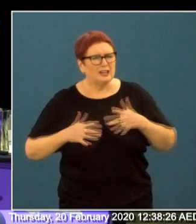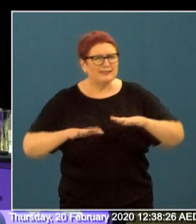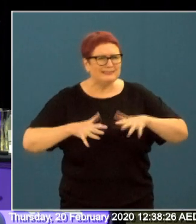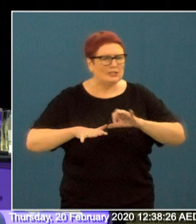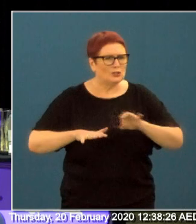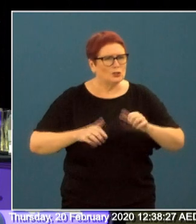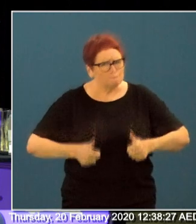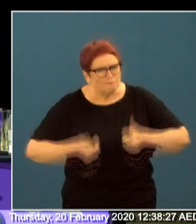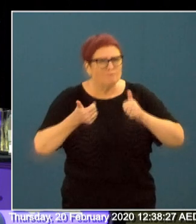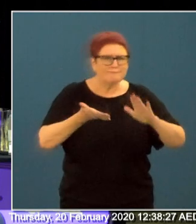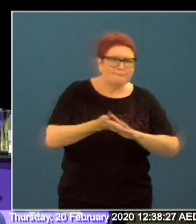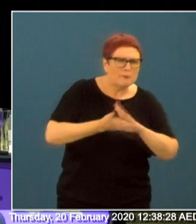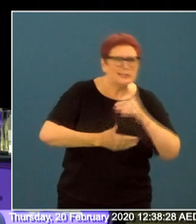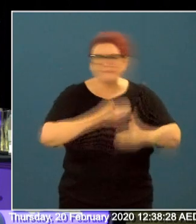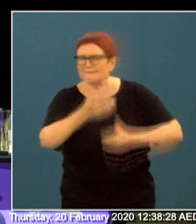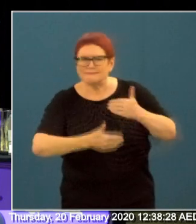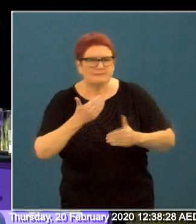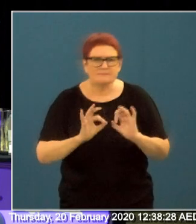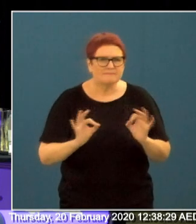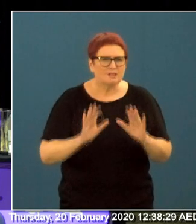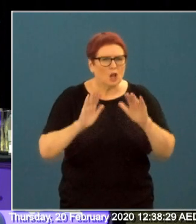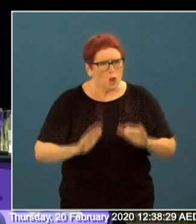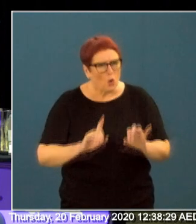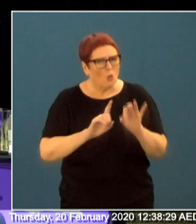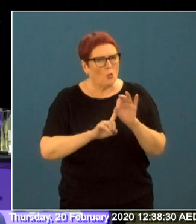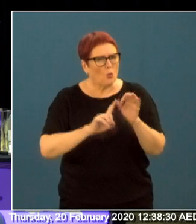How one measures that may be a very difficult question,